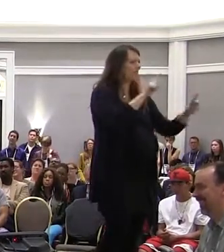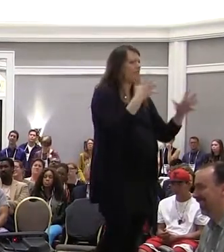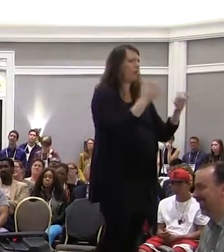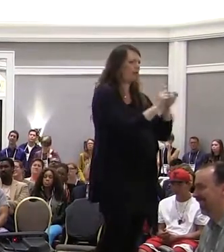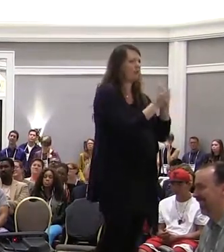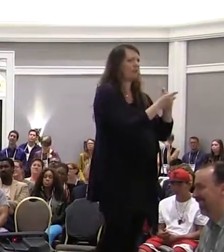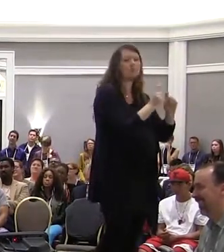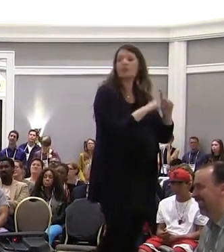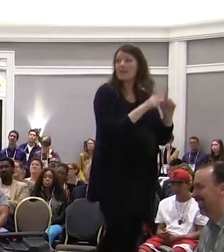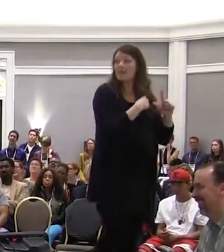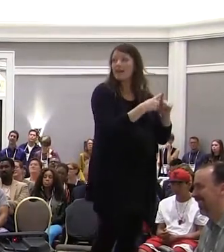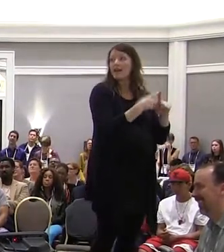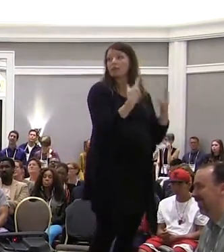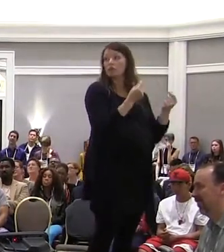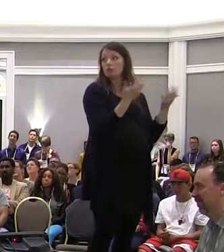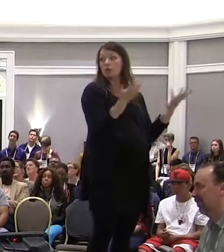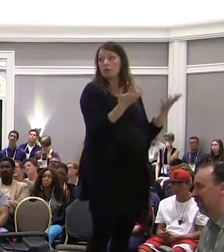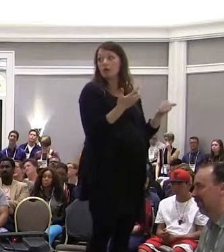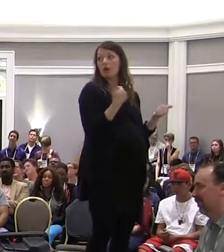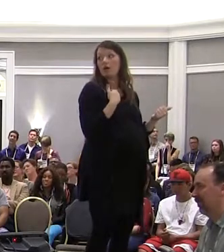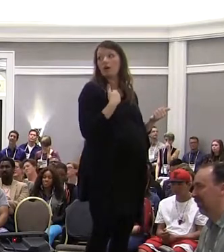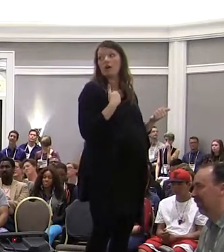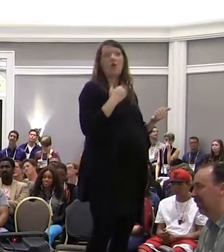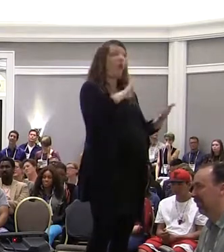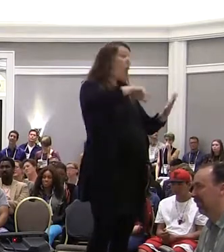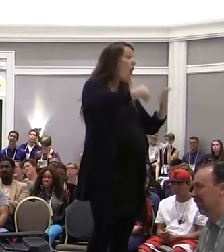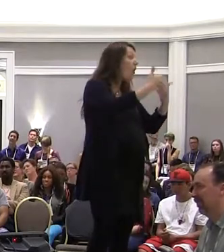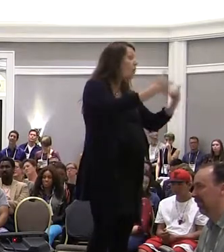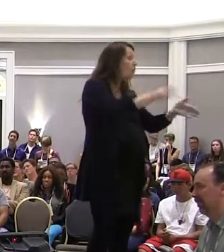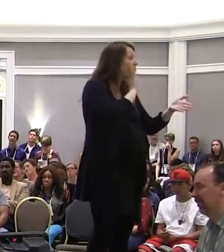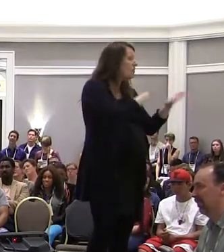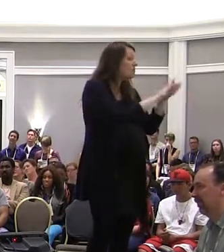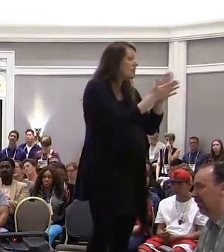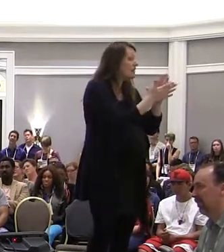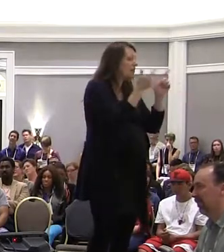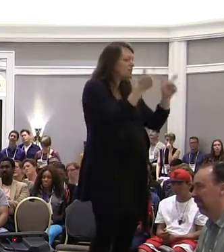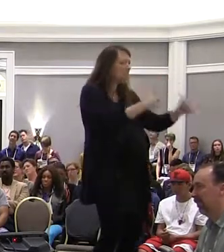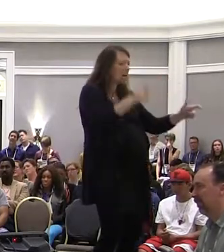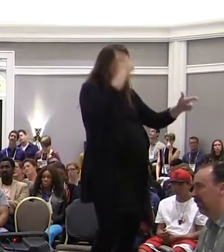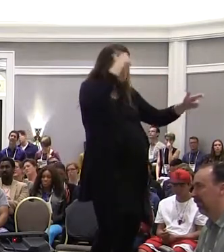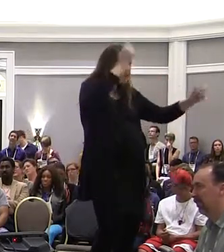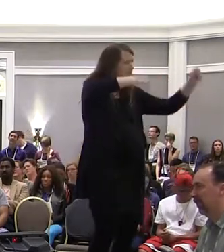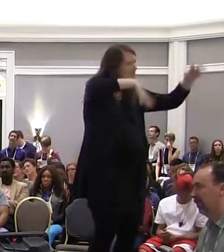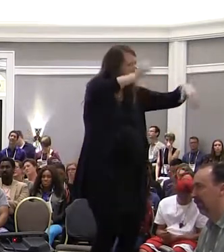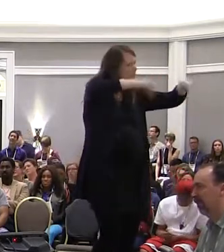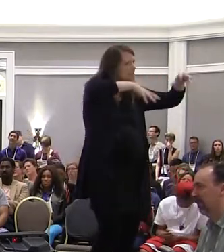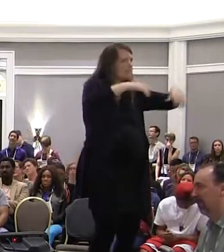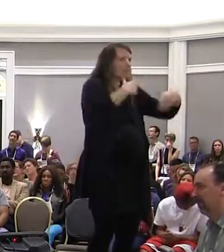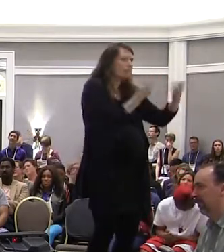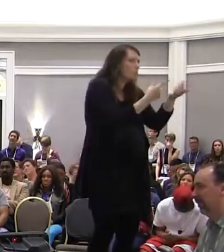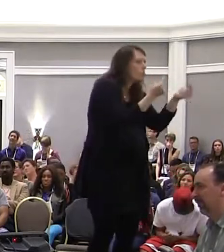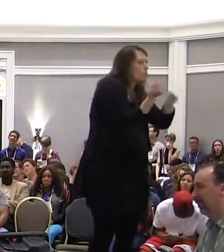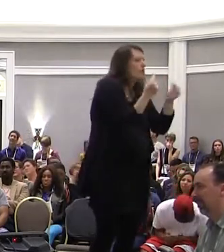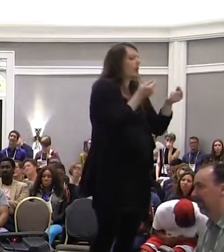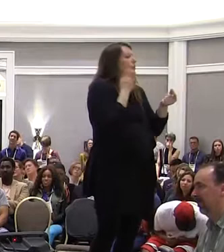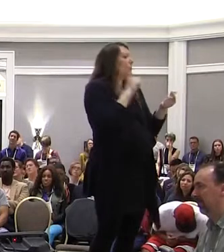But then what we're going to do, we are going to turn the whole room into a mighty brain trust, and we're all going to walk out of there with tactics and actions